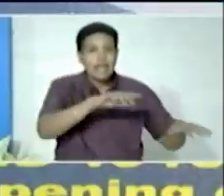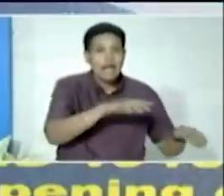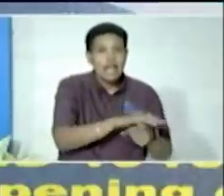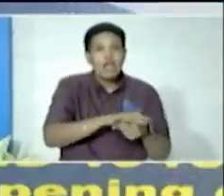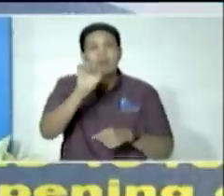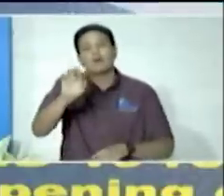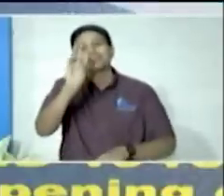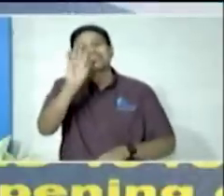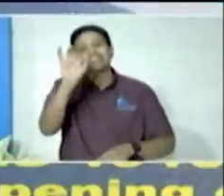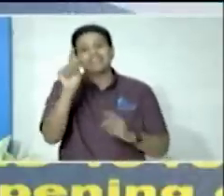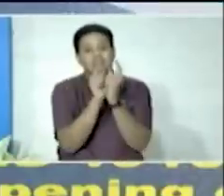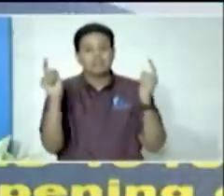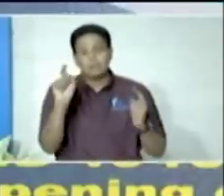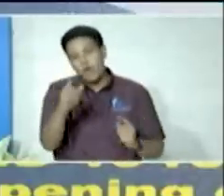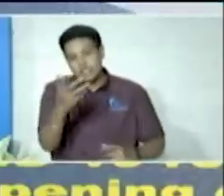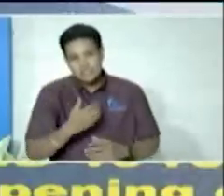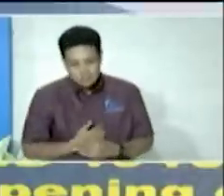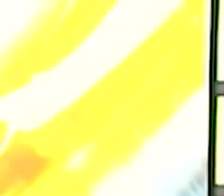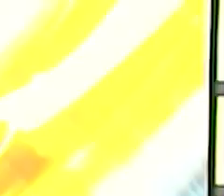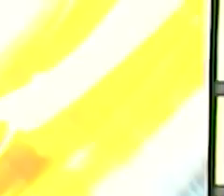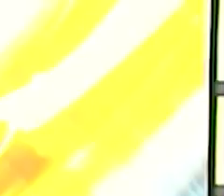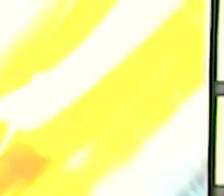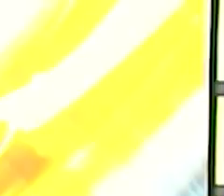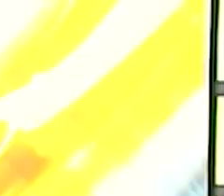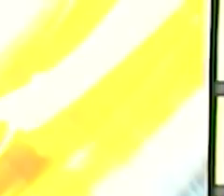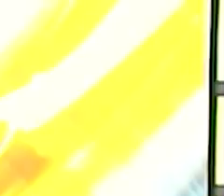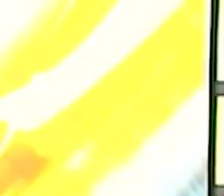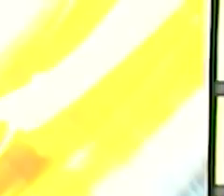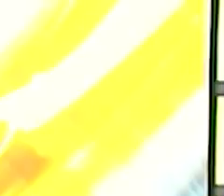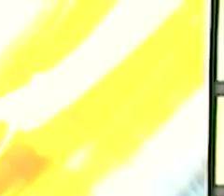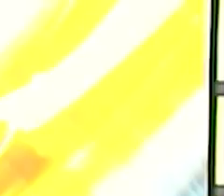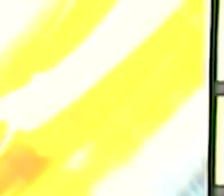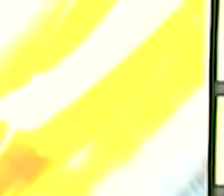six feet apart and it's still not clear when nightclubs